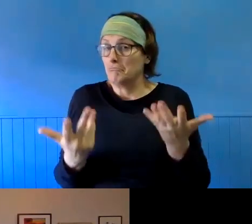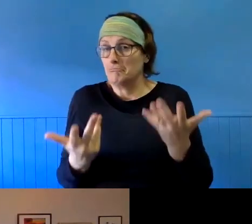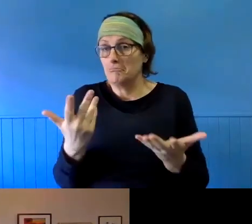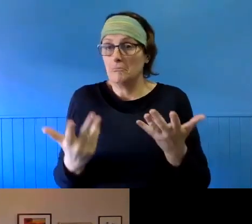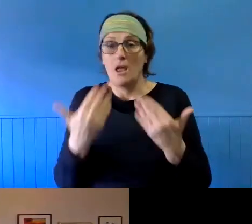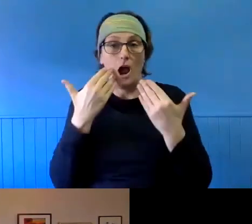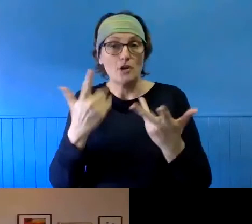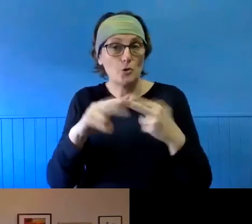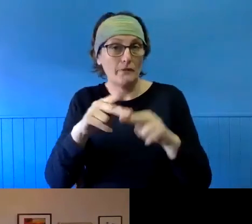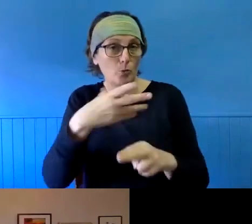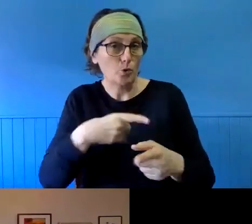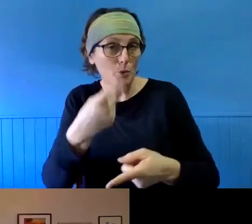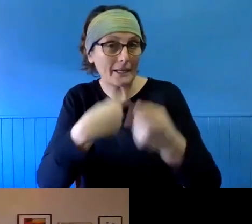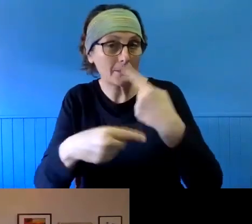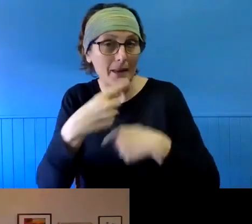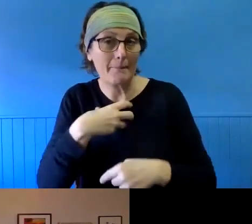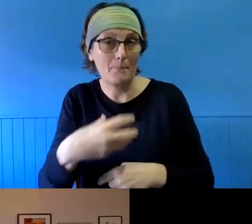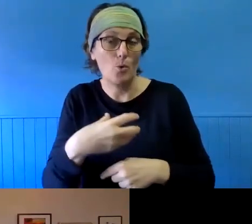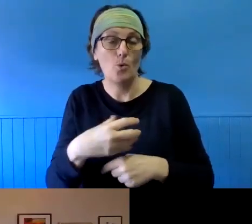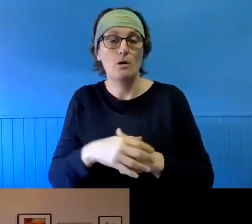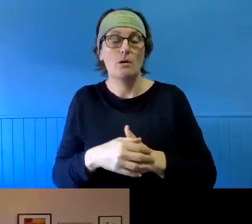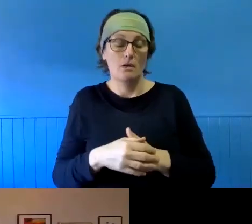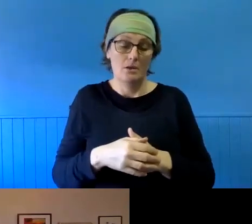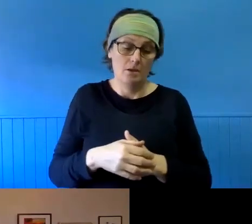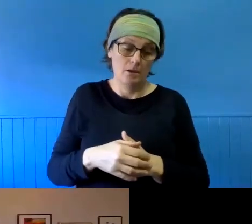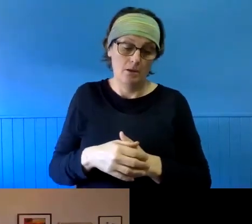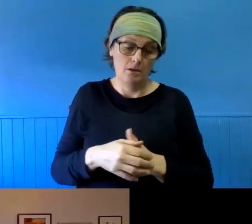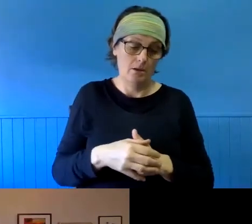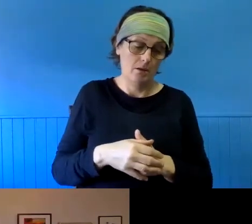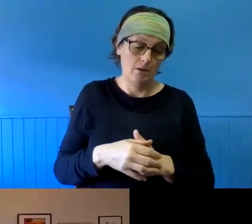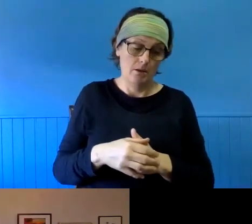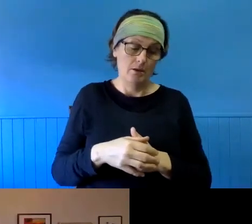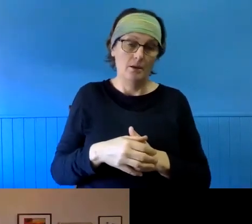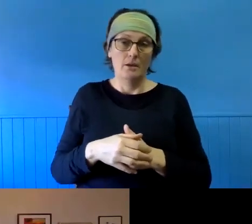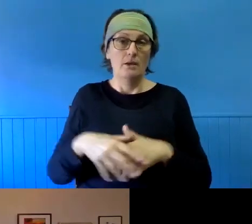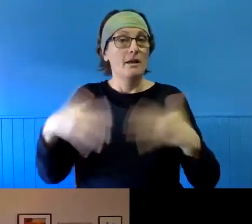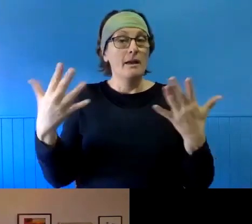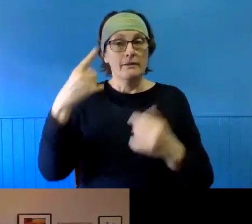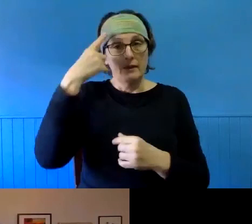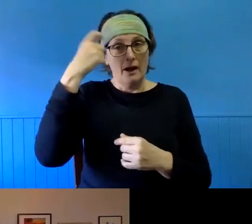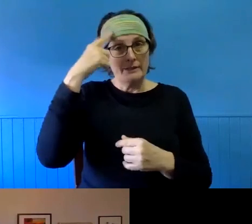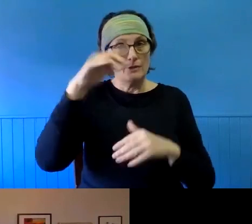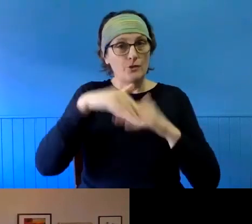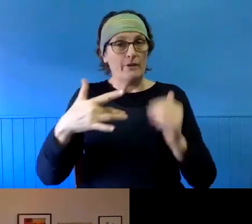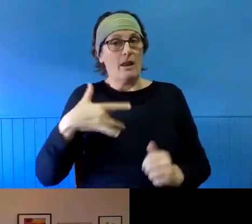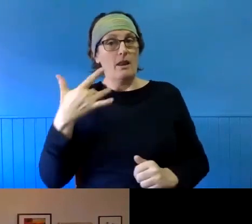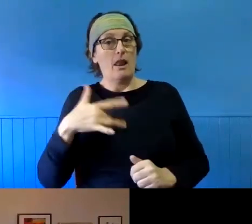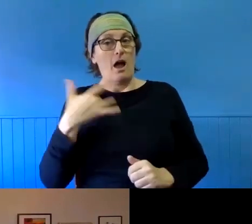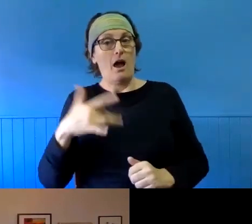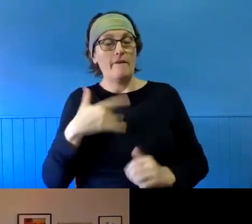want to expand further on it in the chat, Matthew, but it is really about any ideas about actually live internet or musical collaborations...